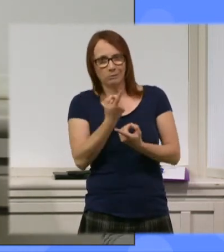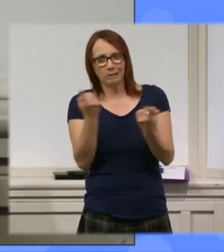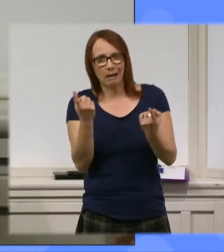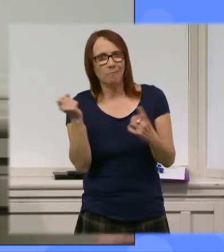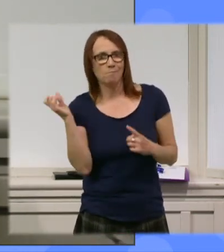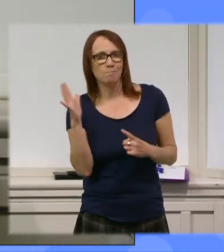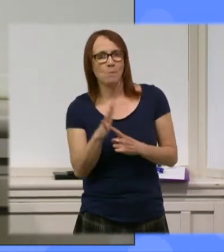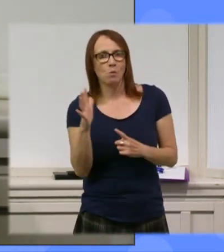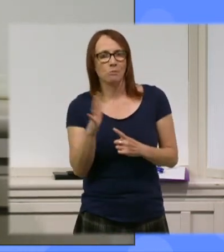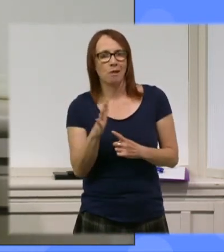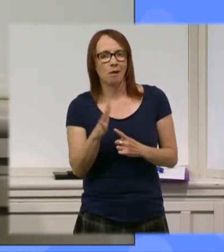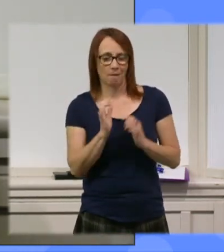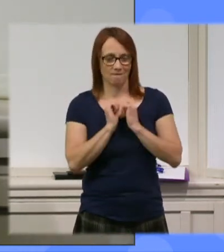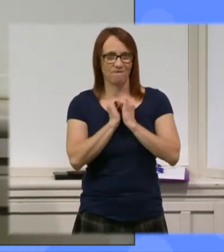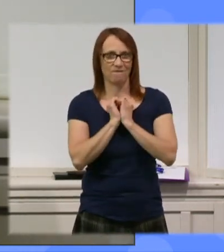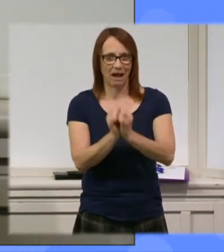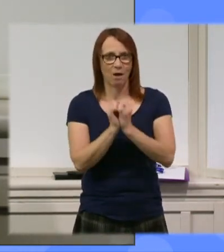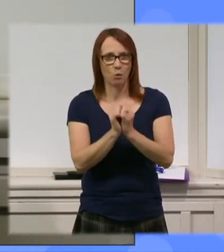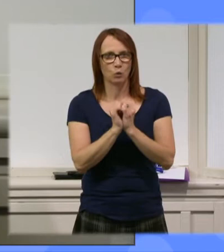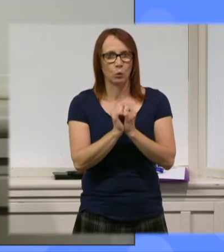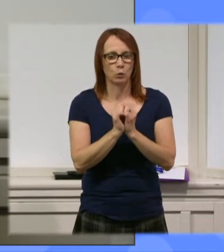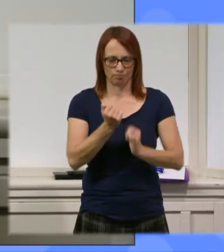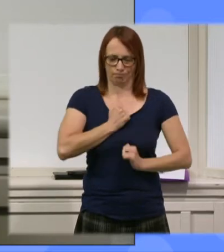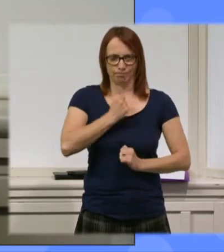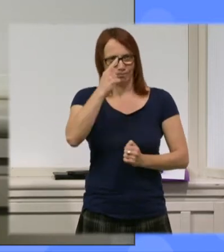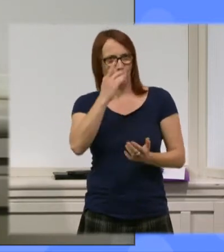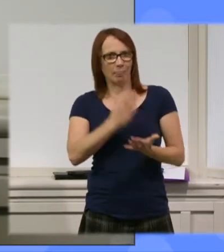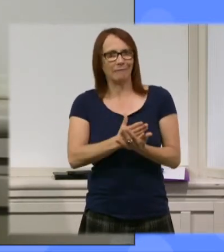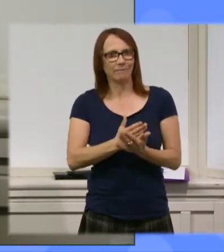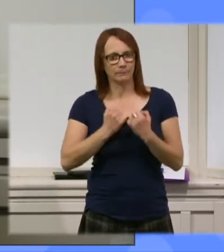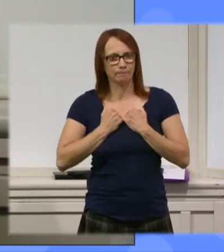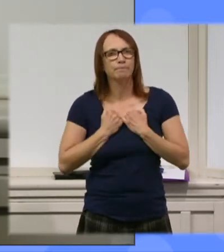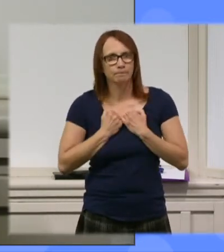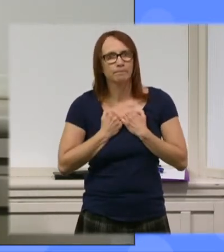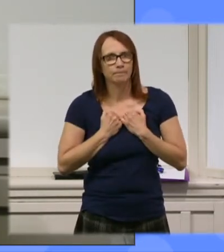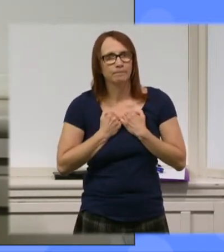of of having values having a belief set and making sure that that people can